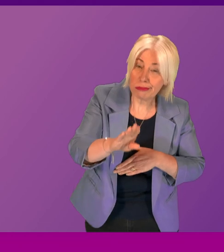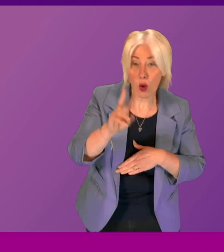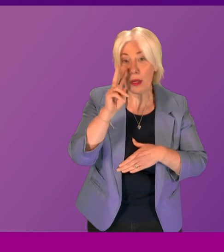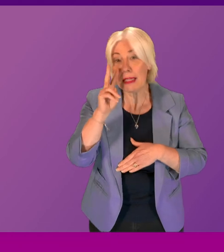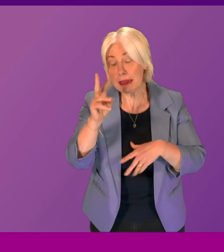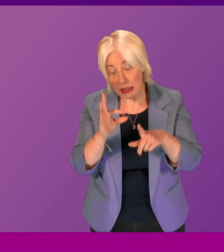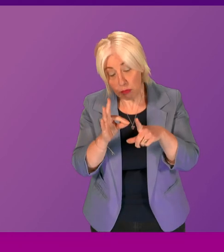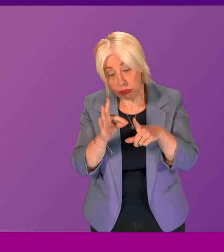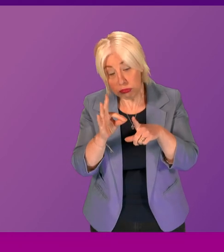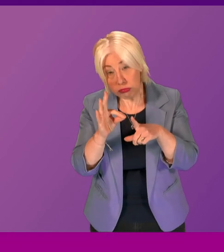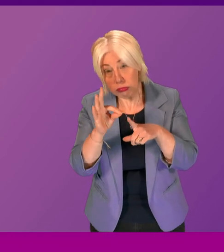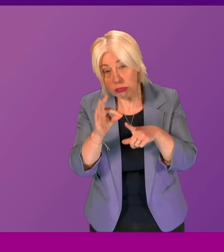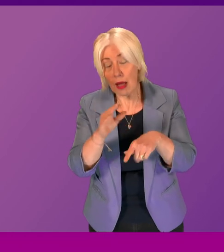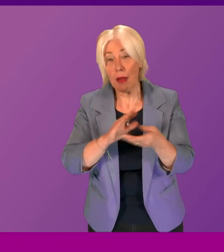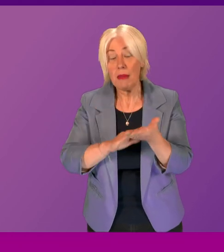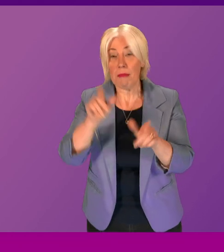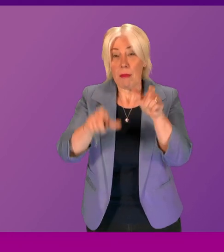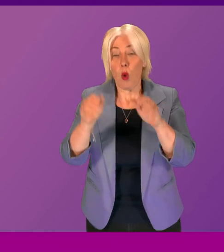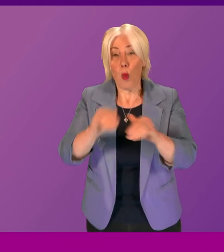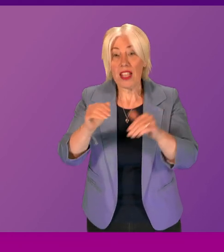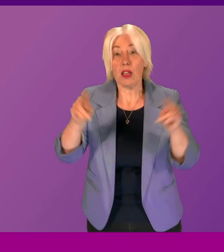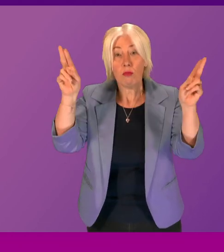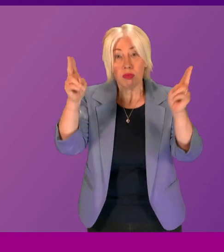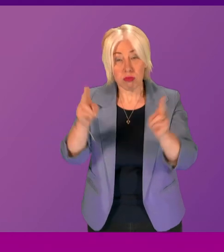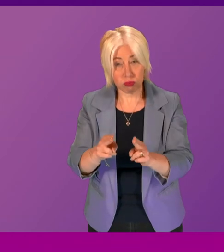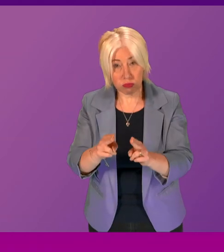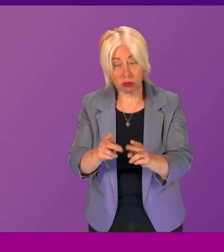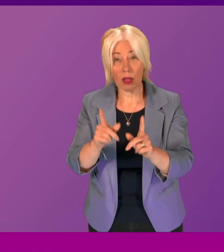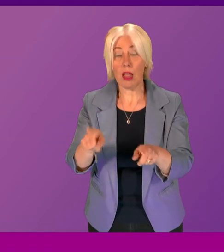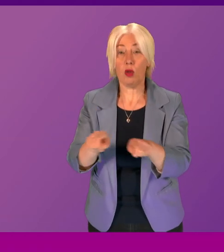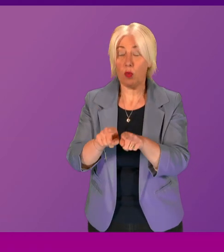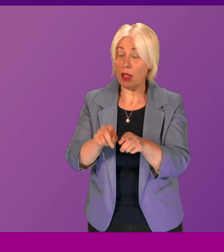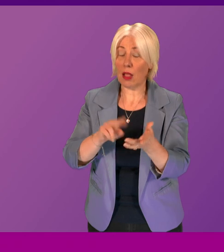the numbers of those who are waiting the longest and in increasing activity in the NHS.